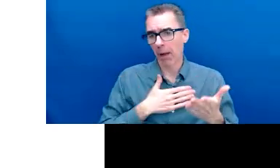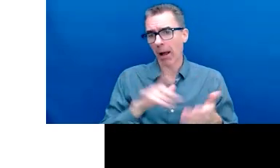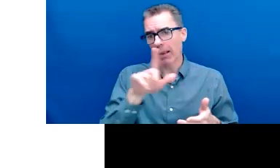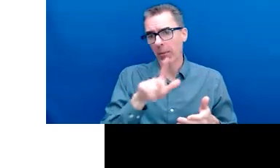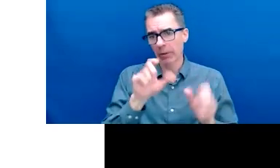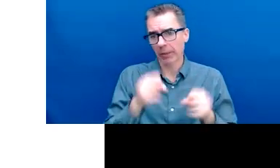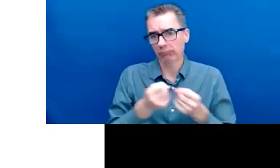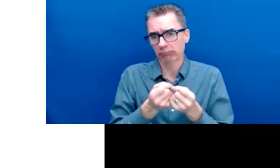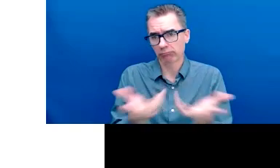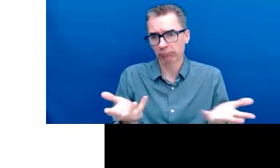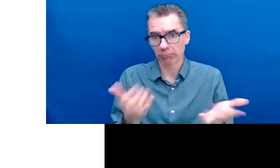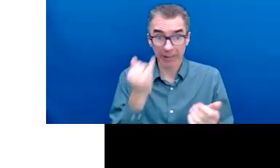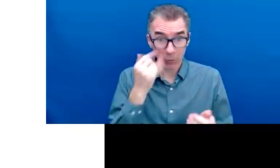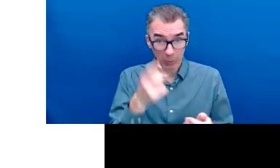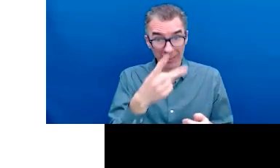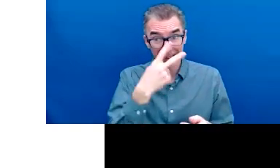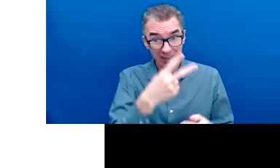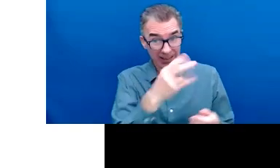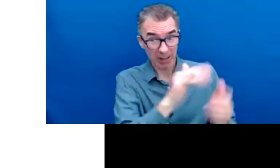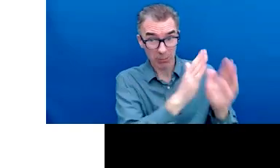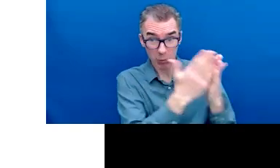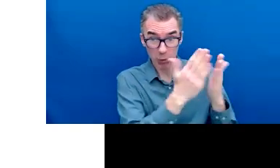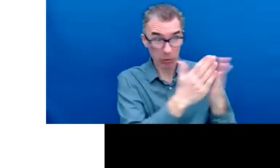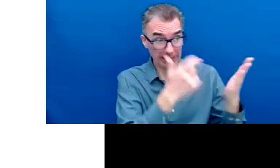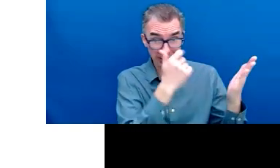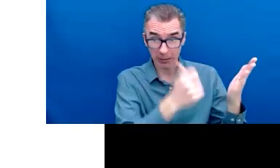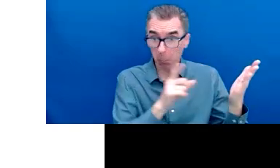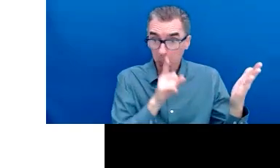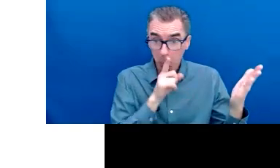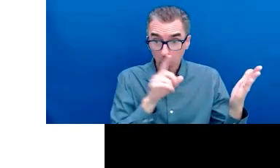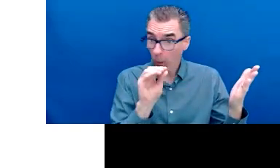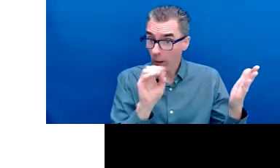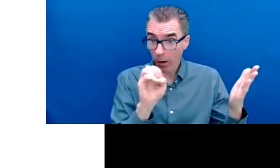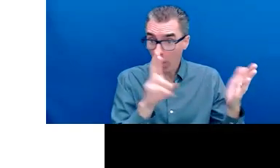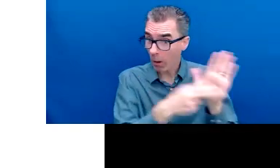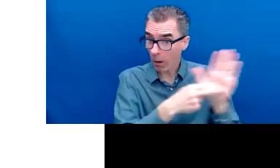So if you find a book in there that looks interesting, it's not OER but it is available through the library.